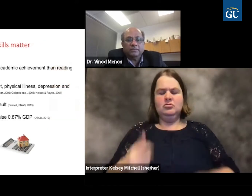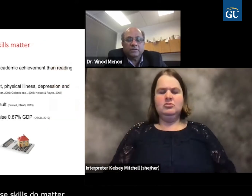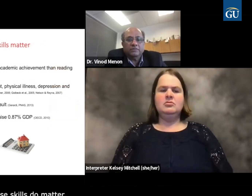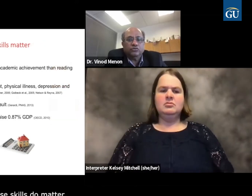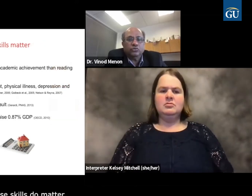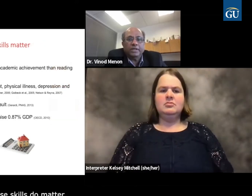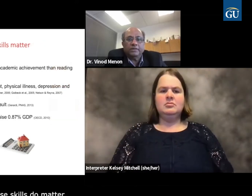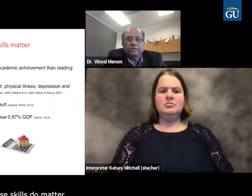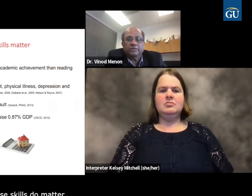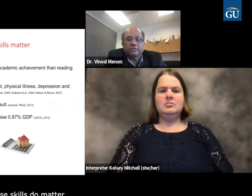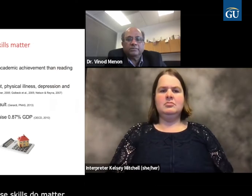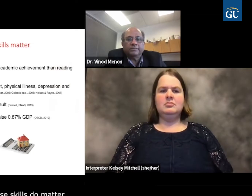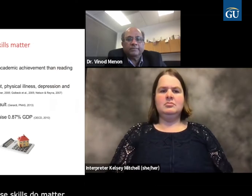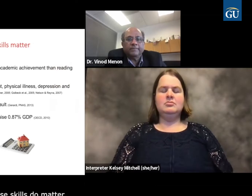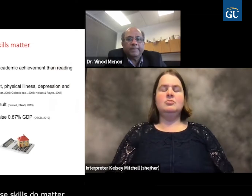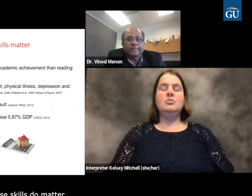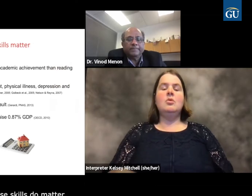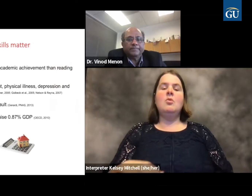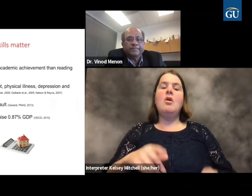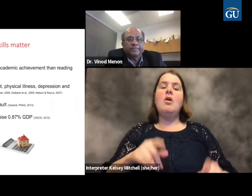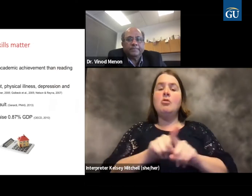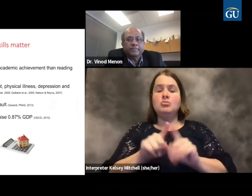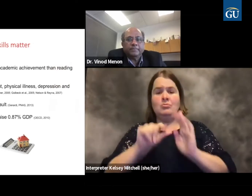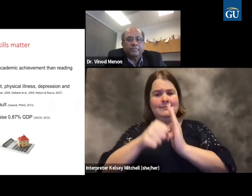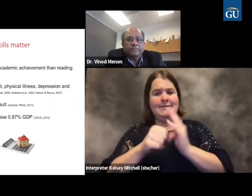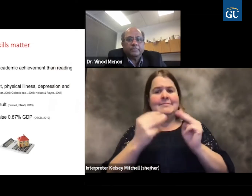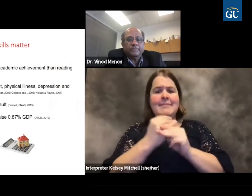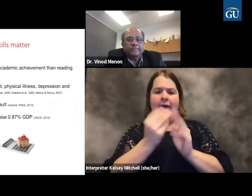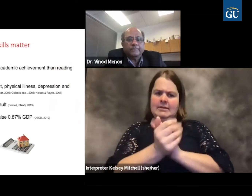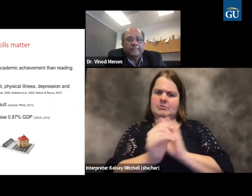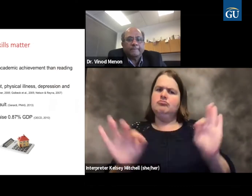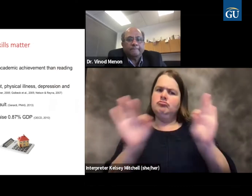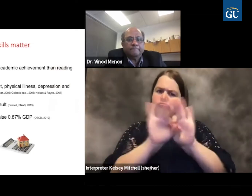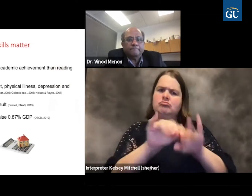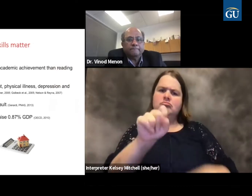and and these skills do matter